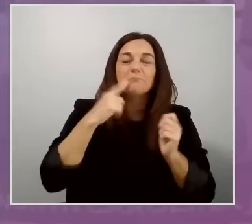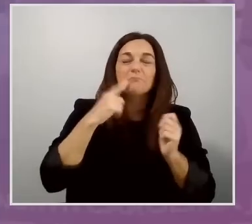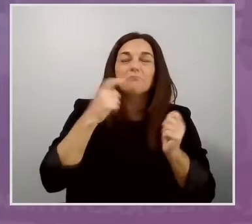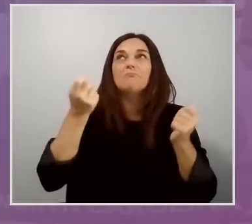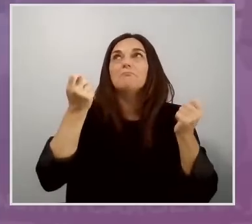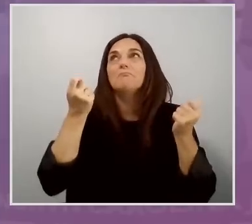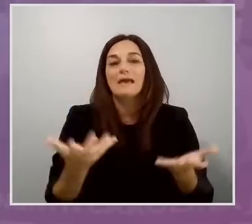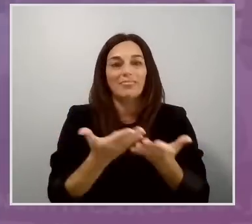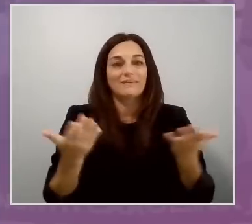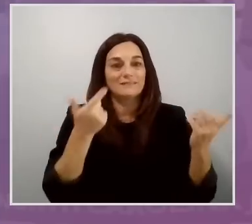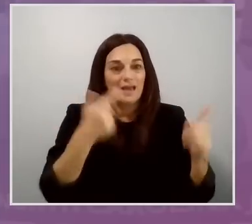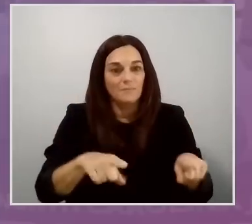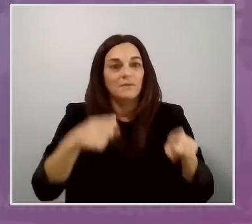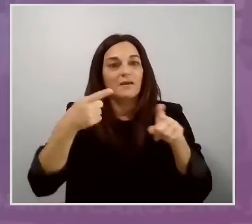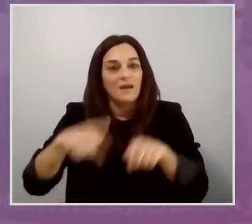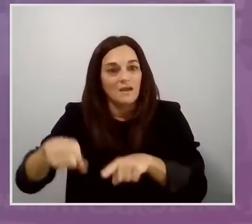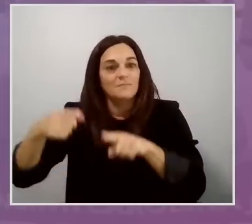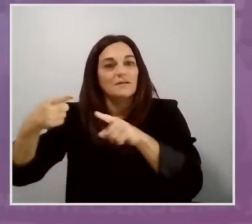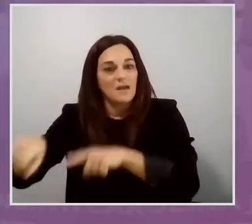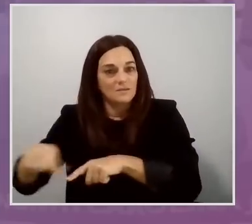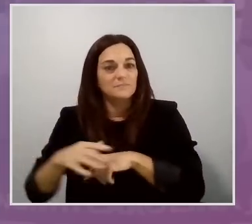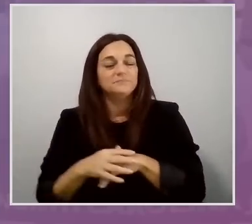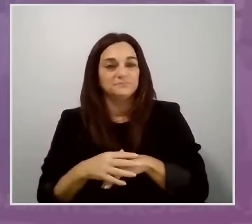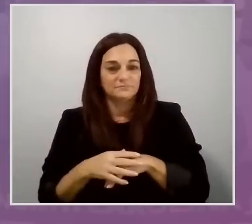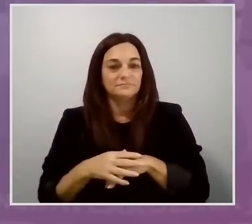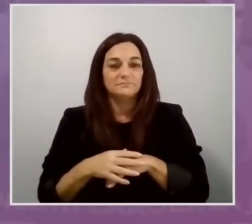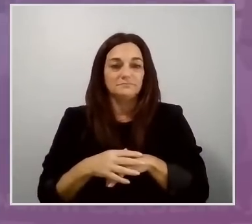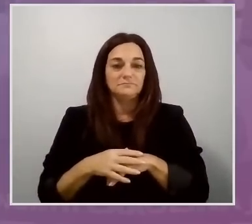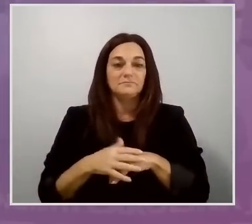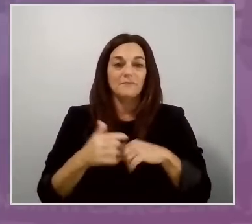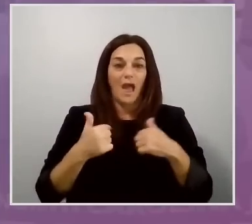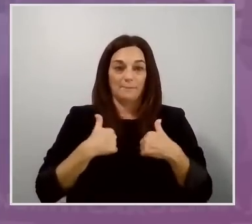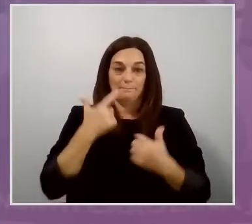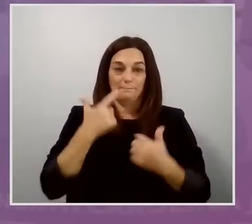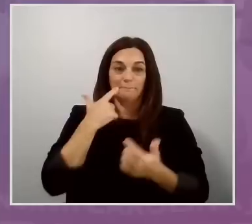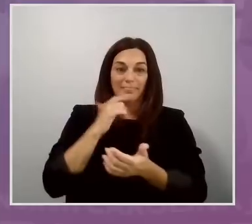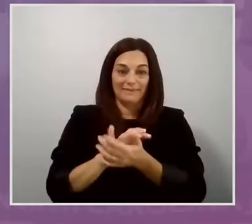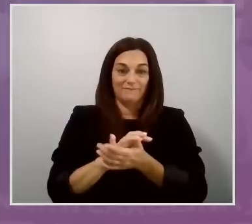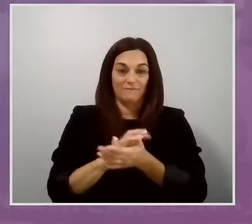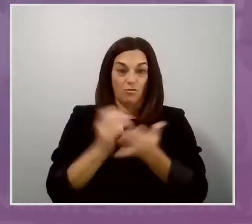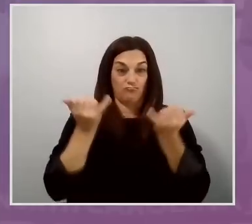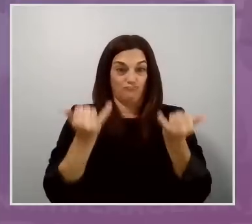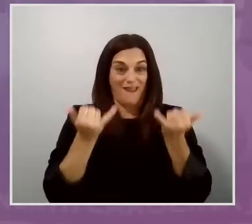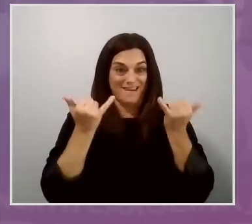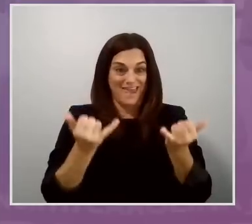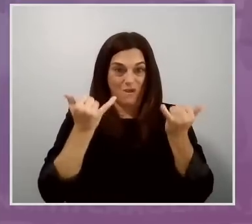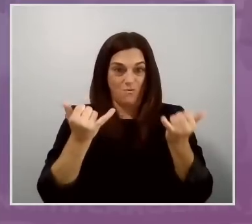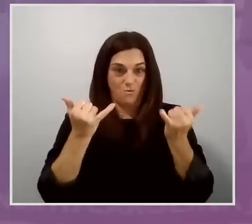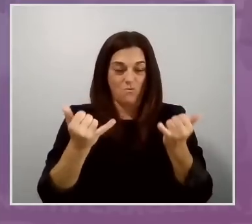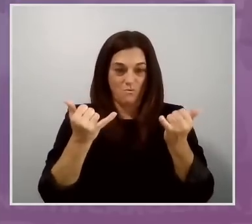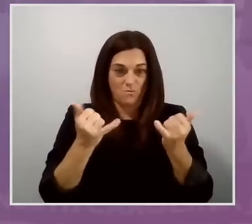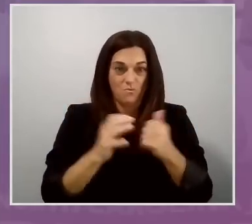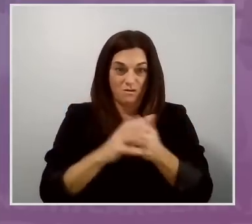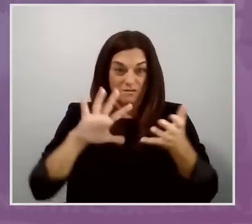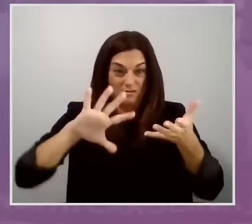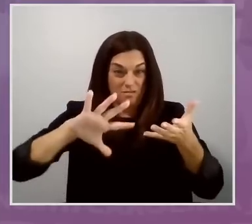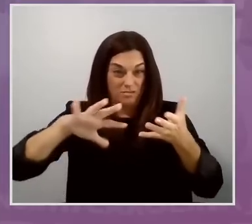FARMERS TO LOSE A WHOLE SEASON OF CROPS. ALL THIS IS HAPPENING.